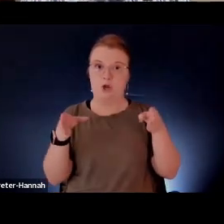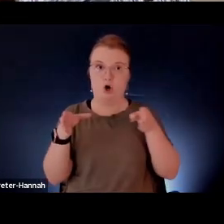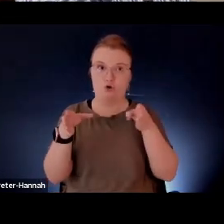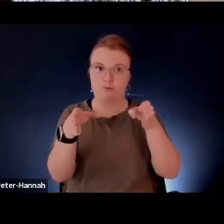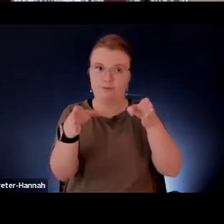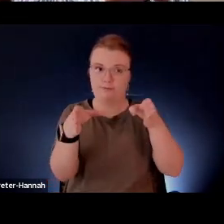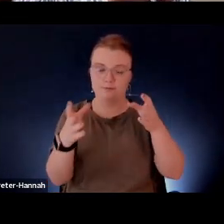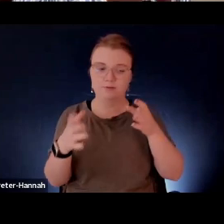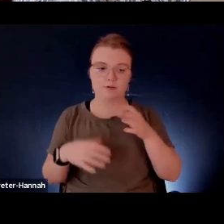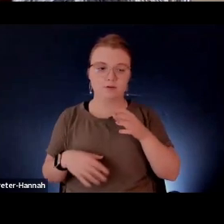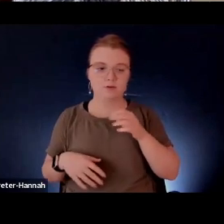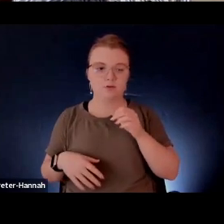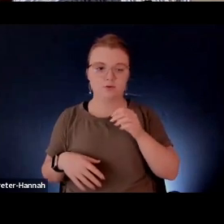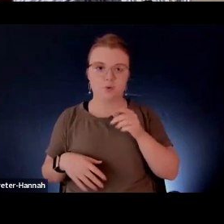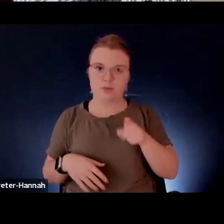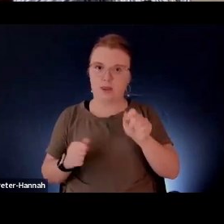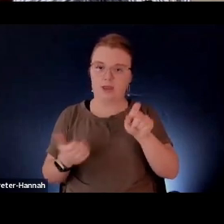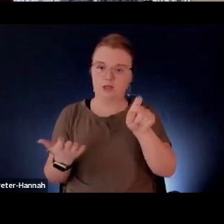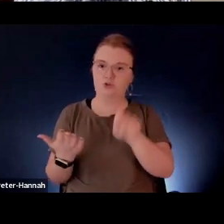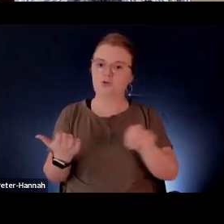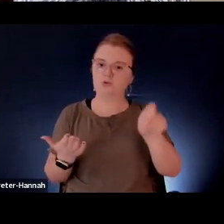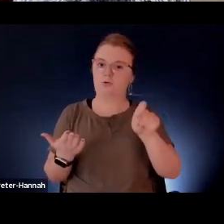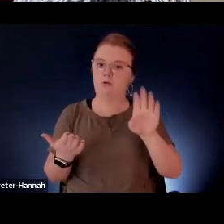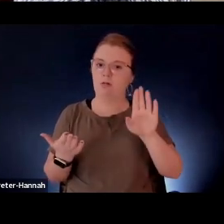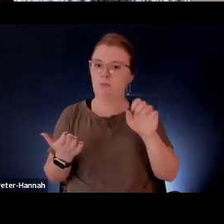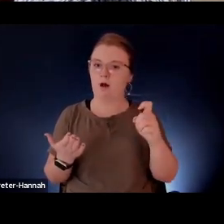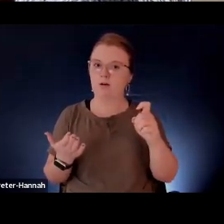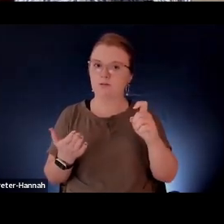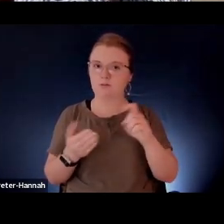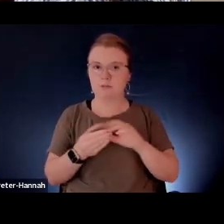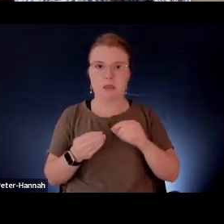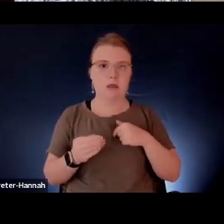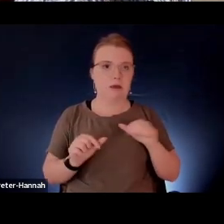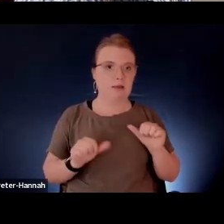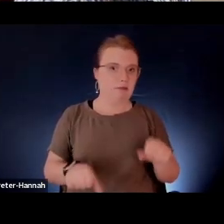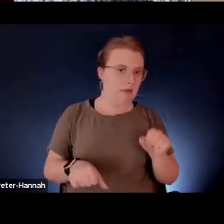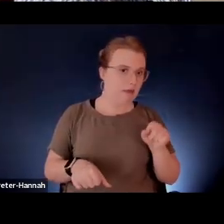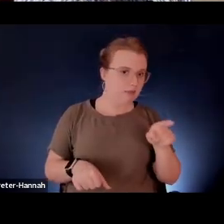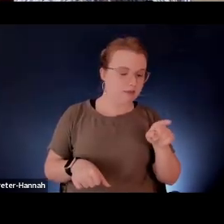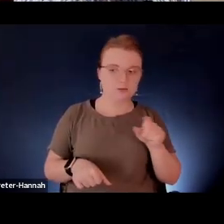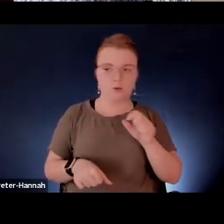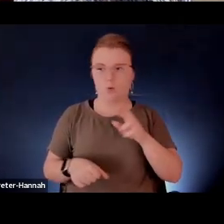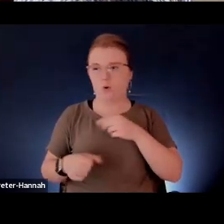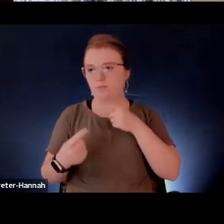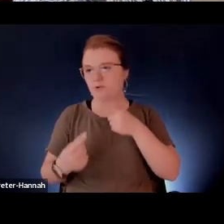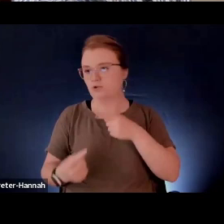They can circle a box and say, you know, "I can," or "I'm having trouble with hot cross buns."